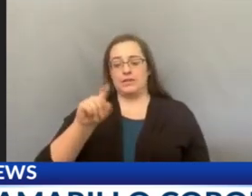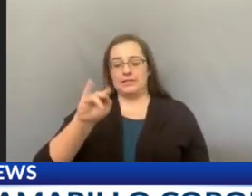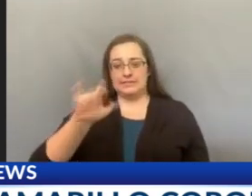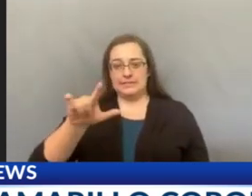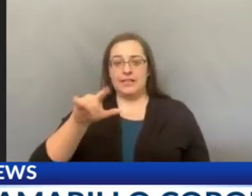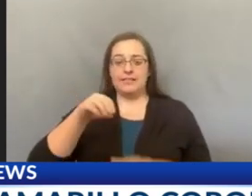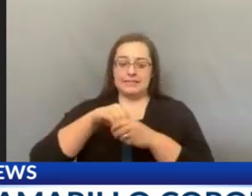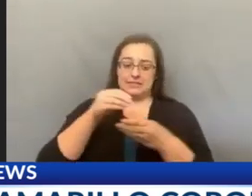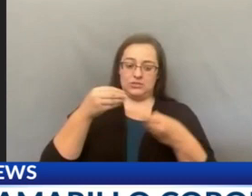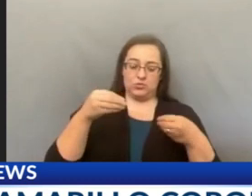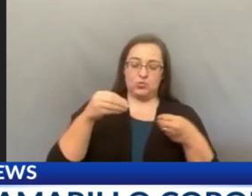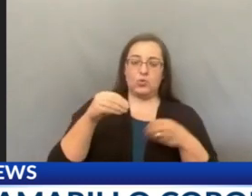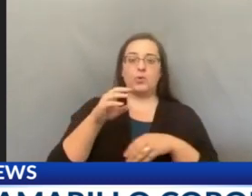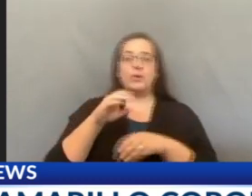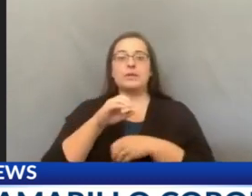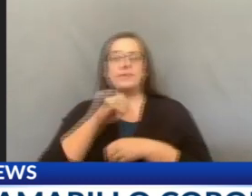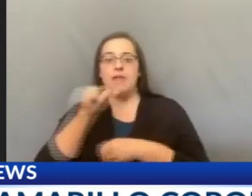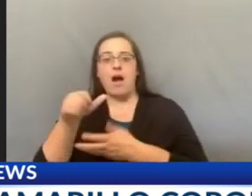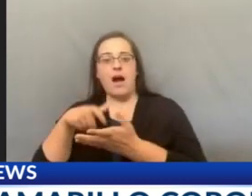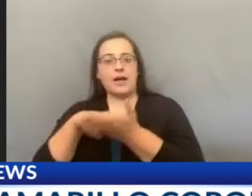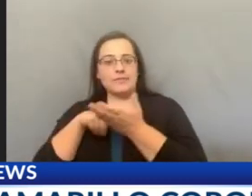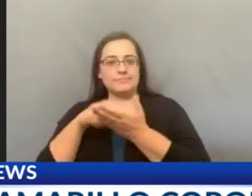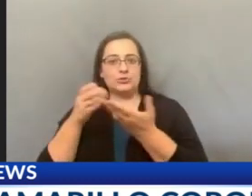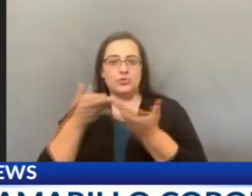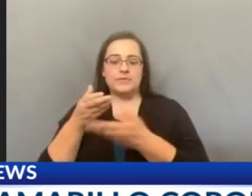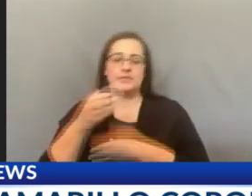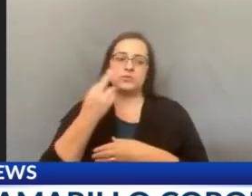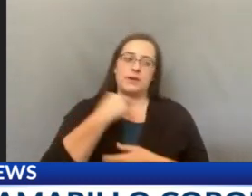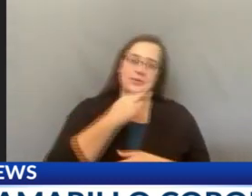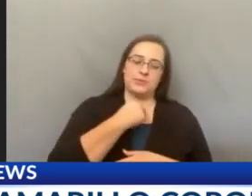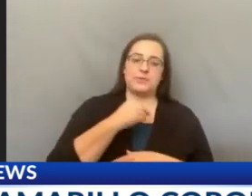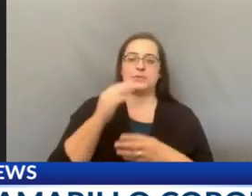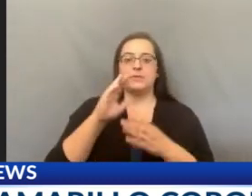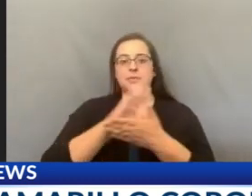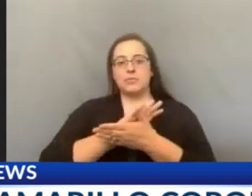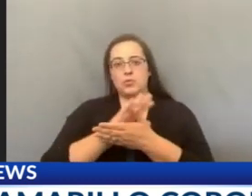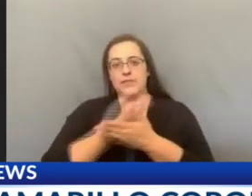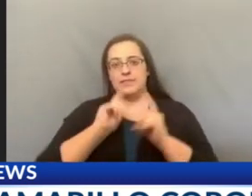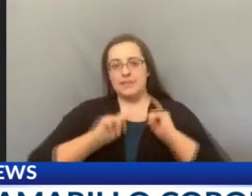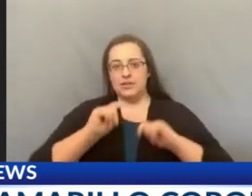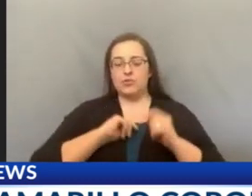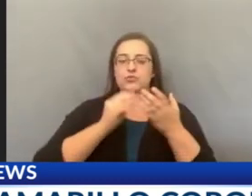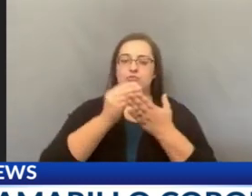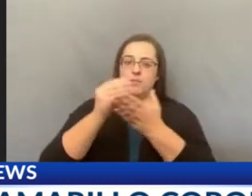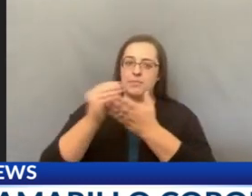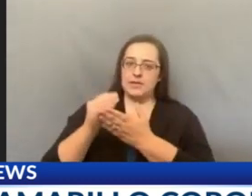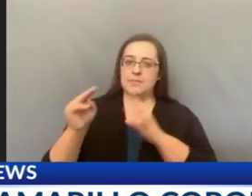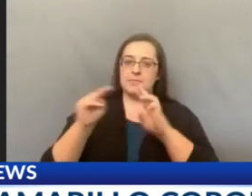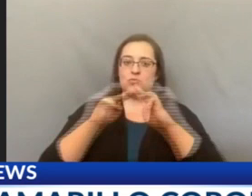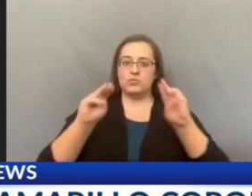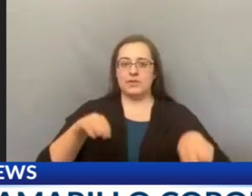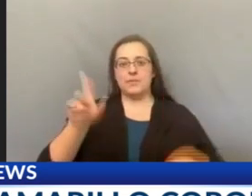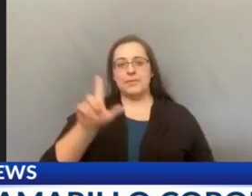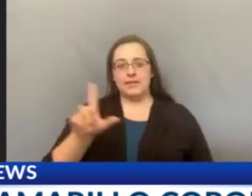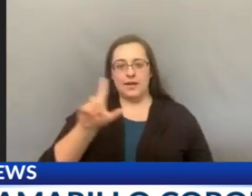SERVICES AND RELIGIOUS SERVICES THAT ARE ALREADY FUNCTIONING,